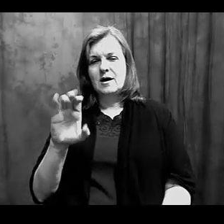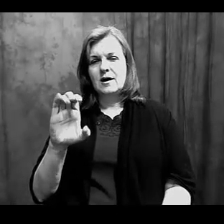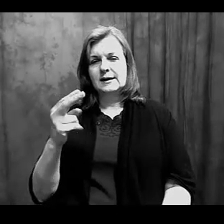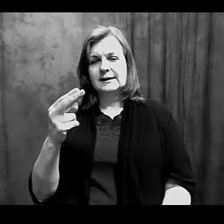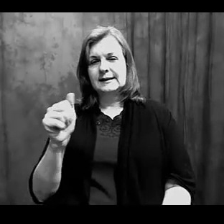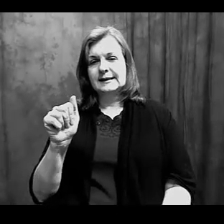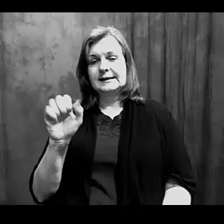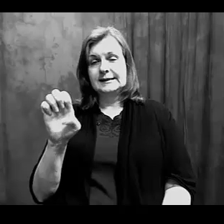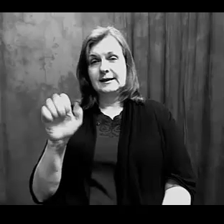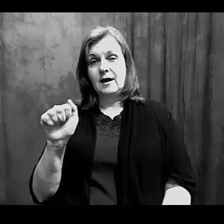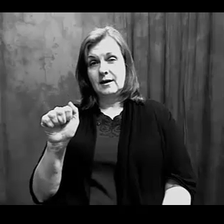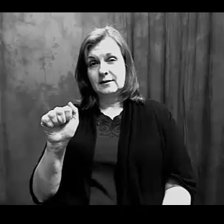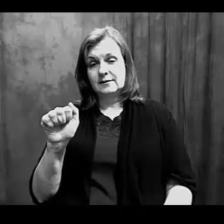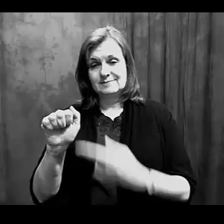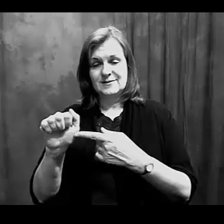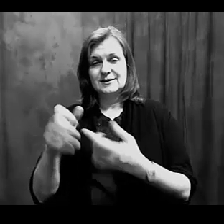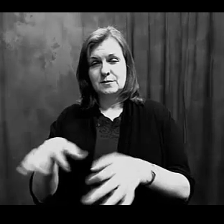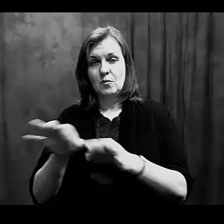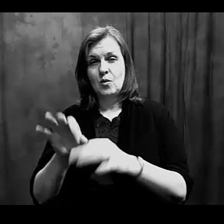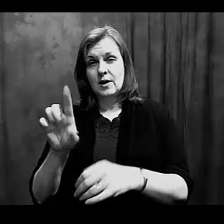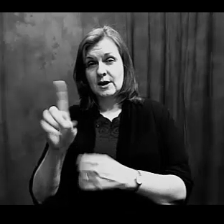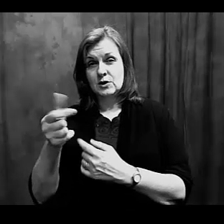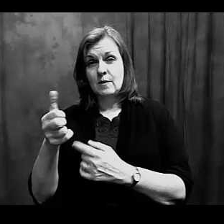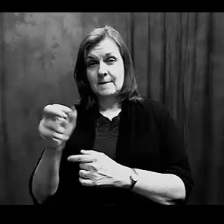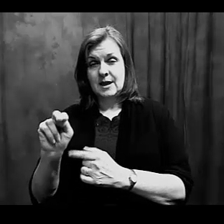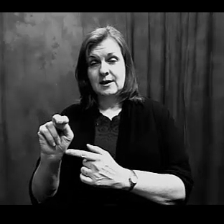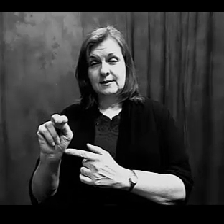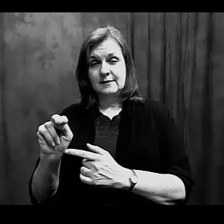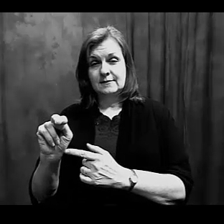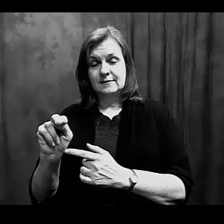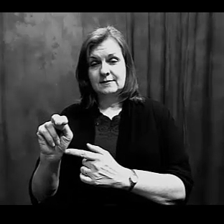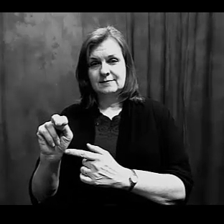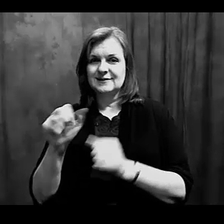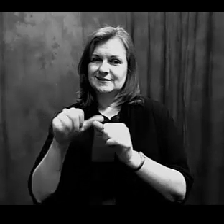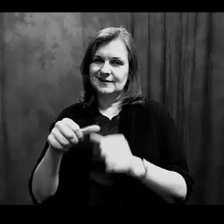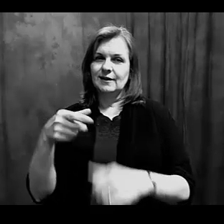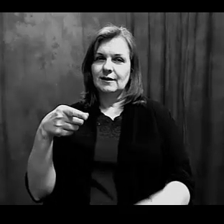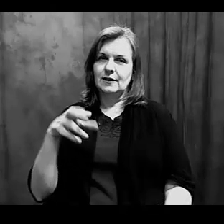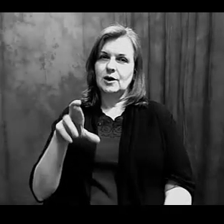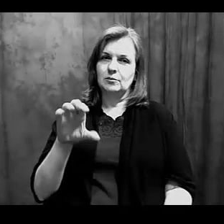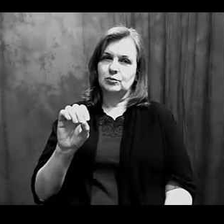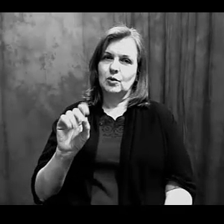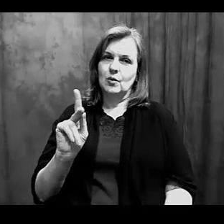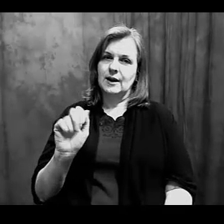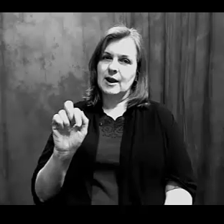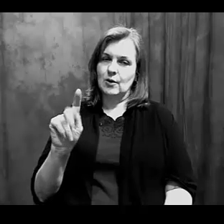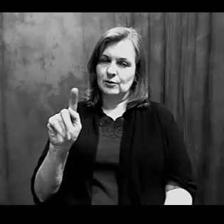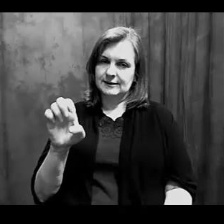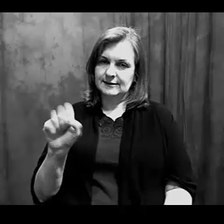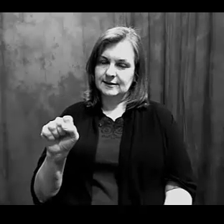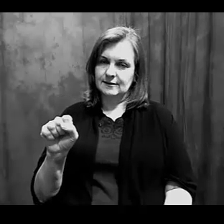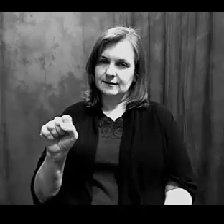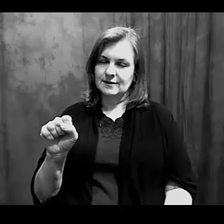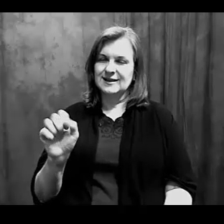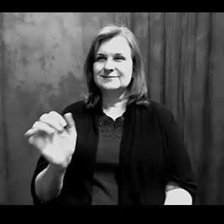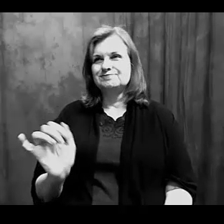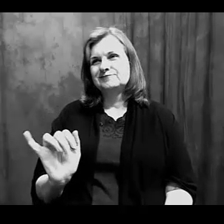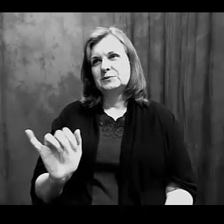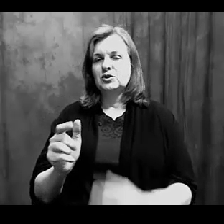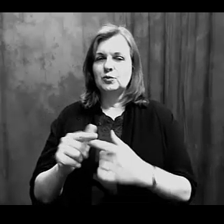or the Archaea as being important an important domain for us still prokaryotes